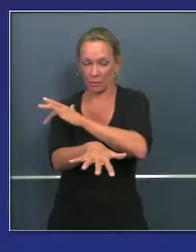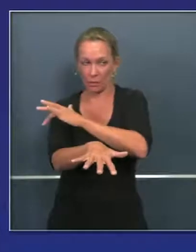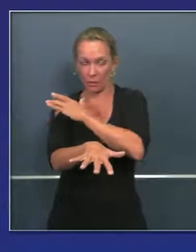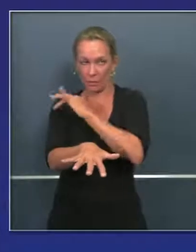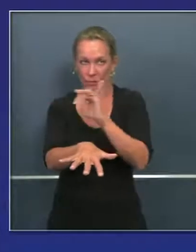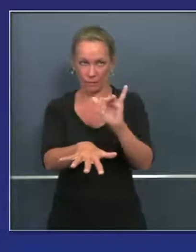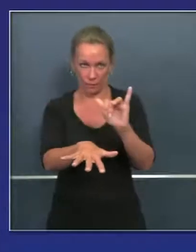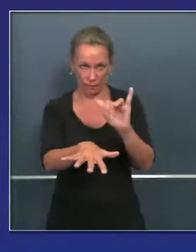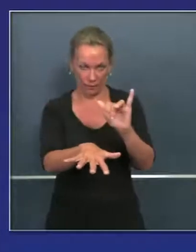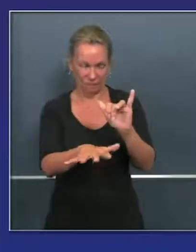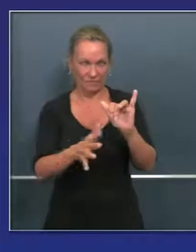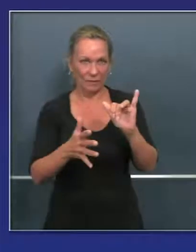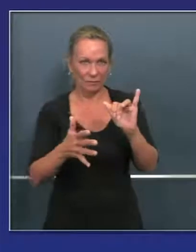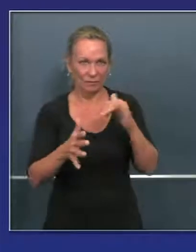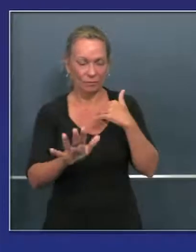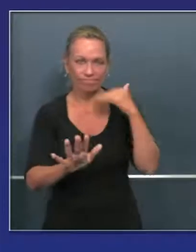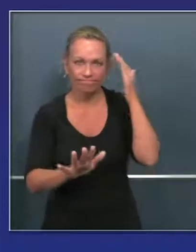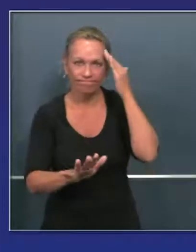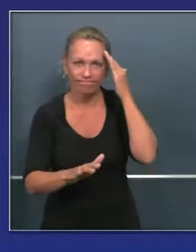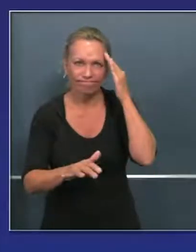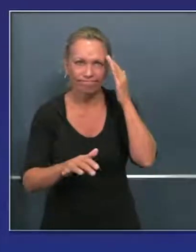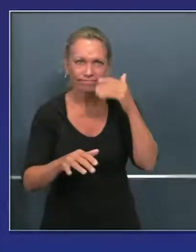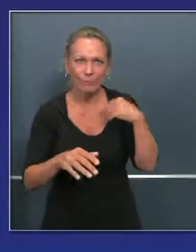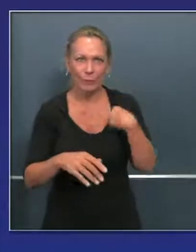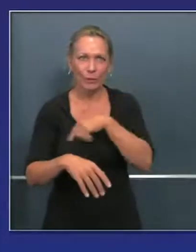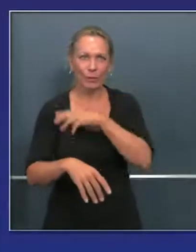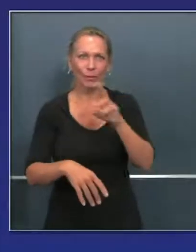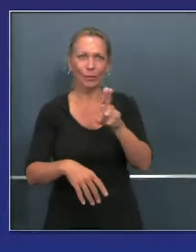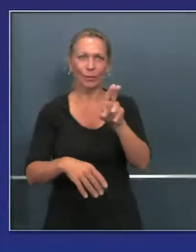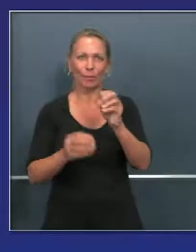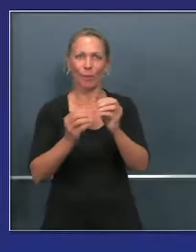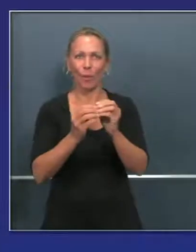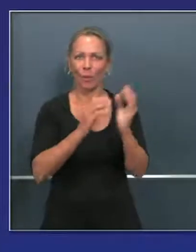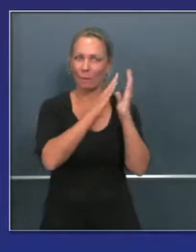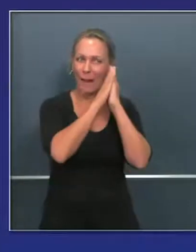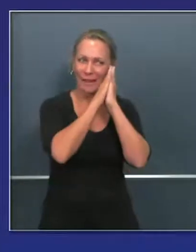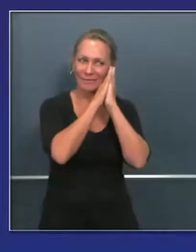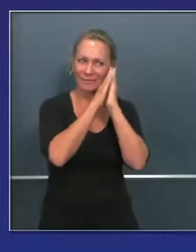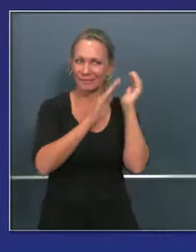which we've talked about over the course last many months that we have procured and identified